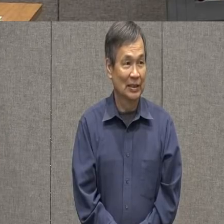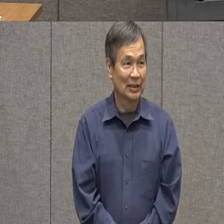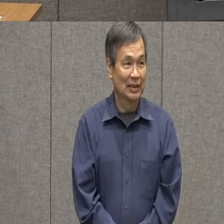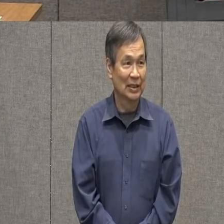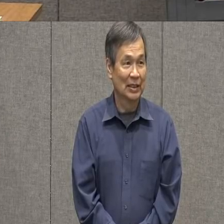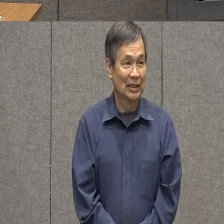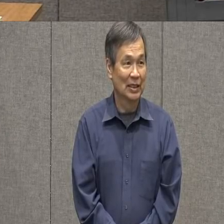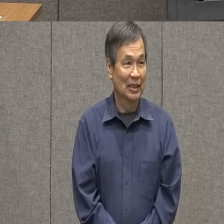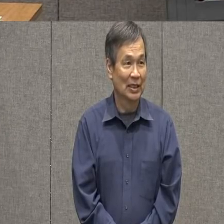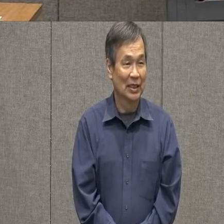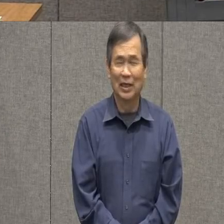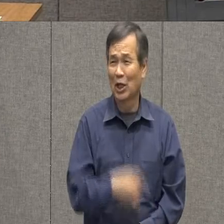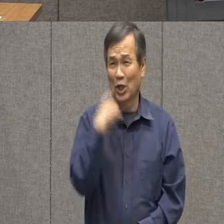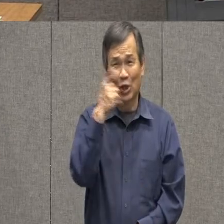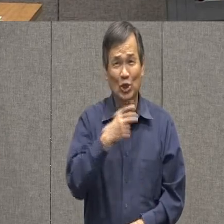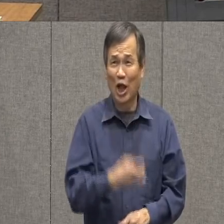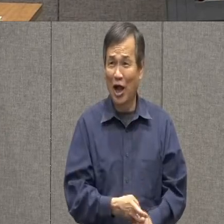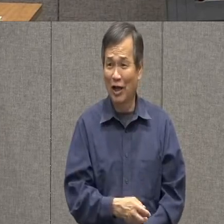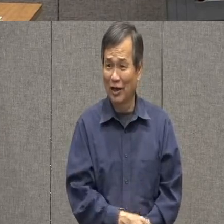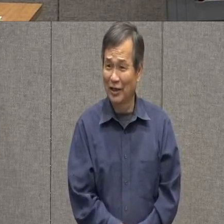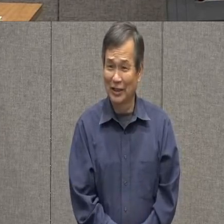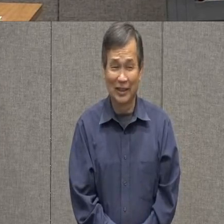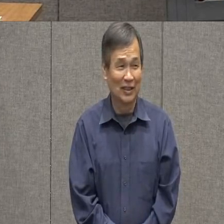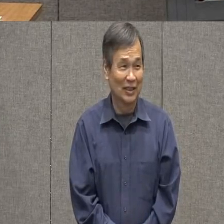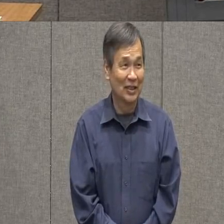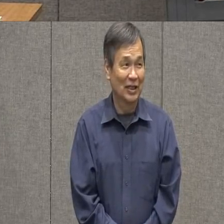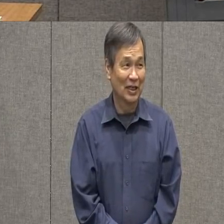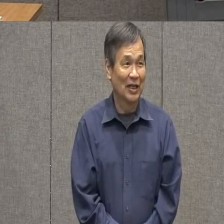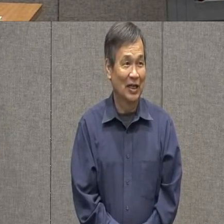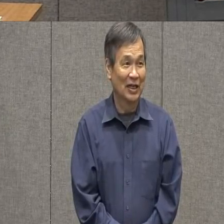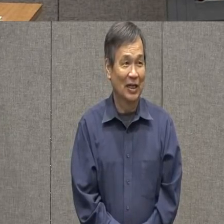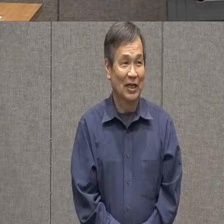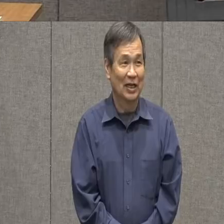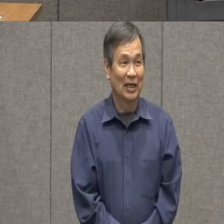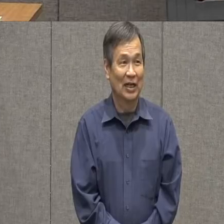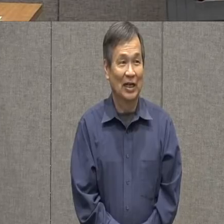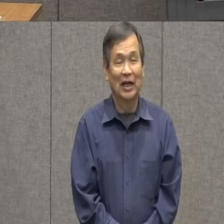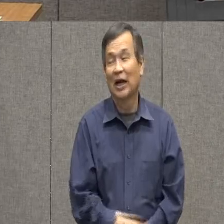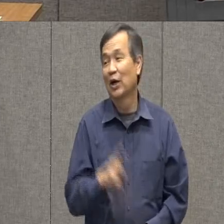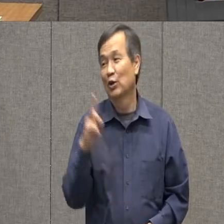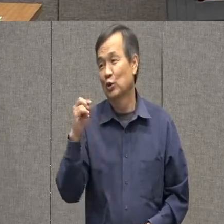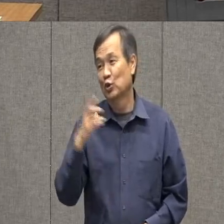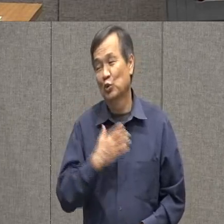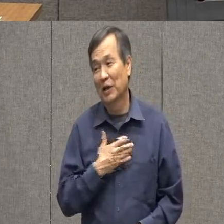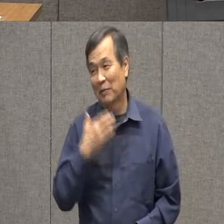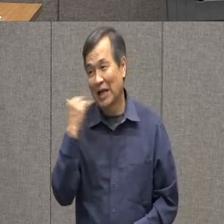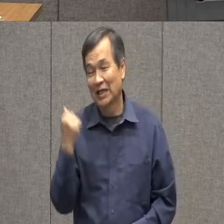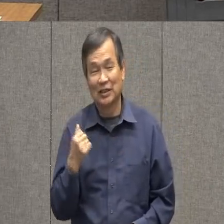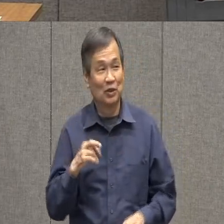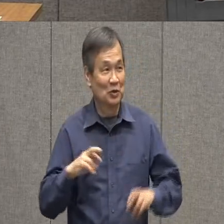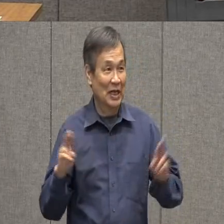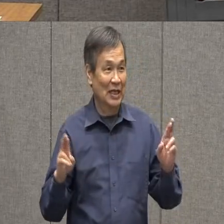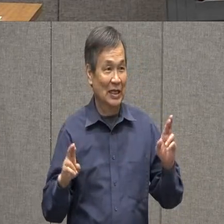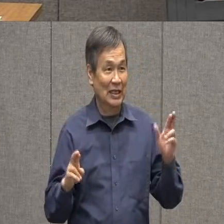That looks hard, but I'm gonna try. She's gonna try anyway. I will do my best. Okay, Ms. Ley. Ready, set.